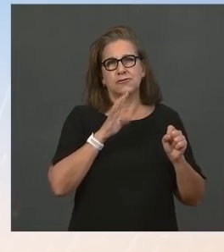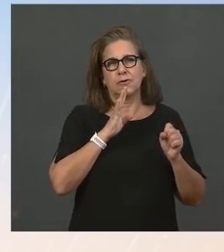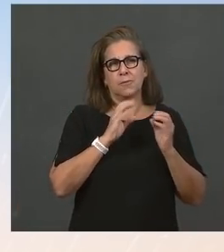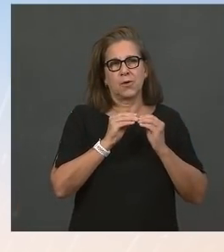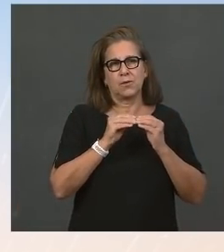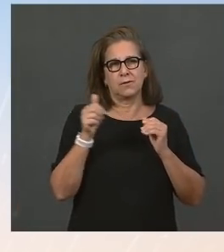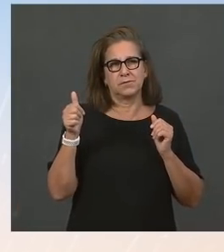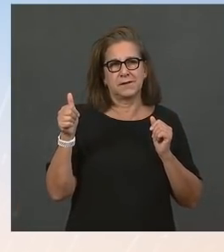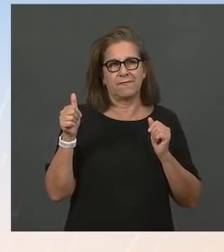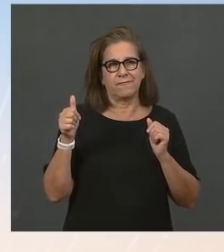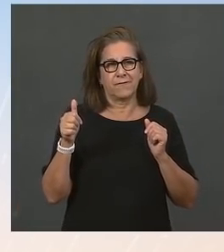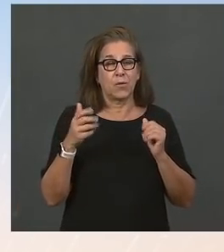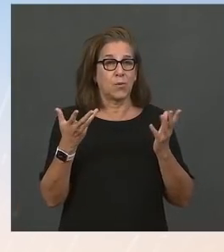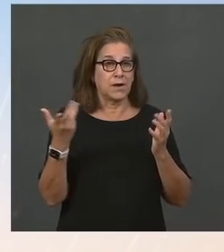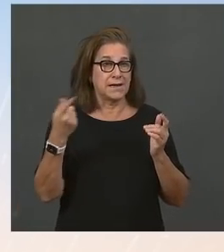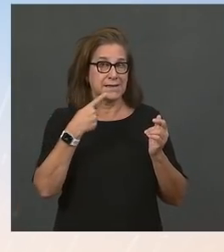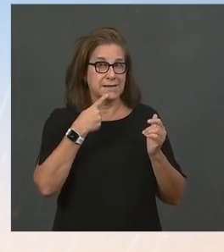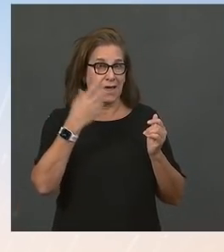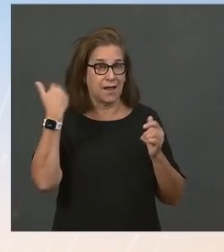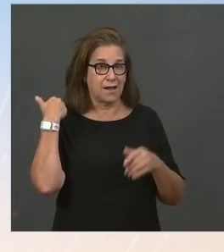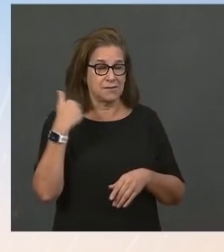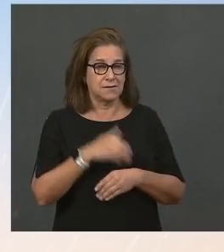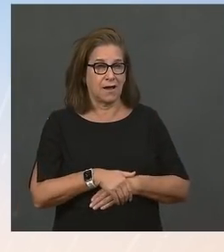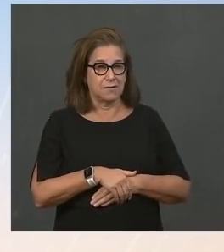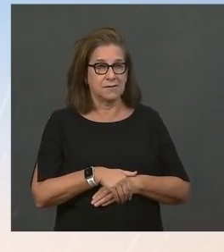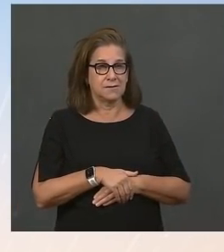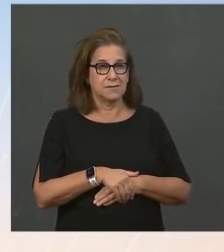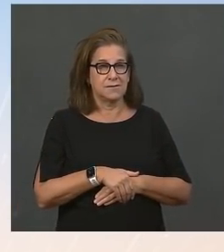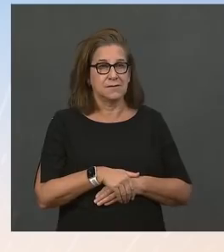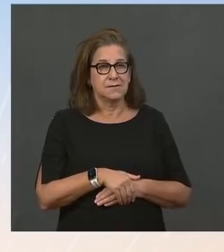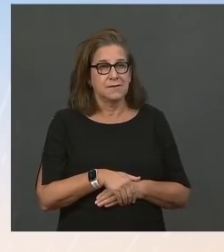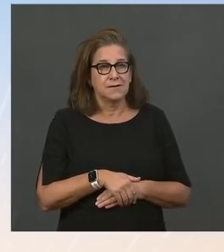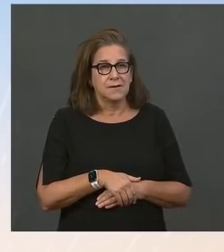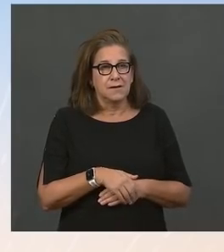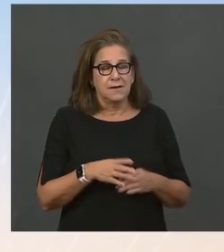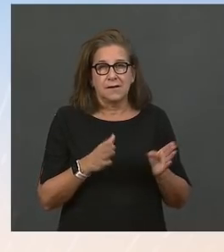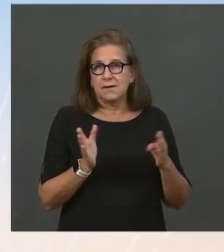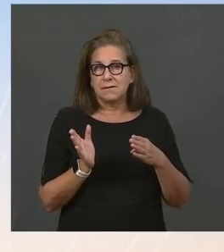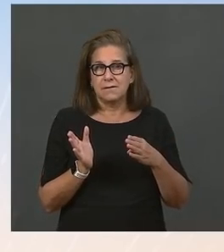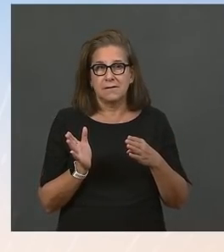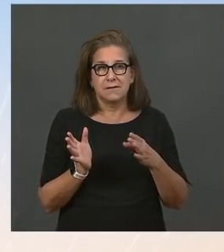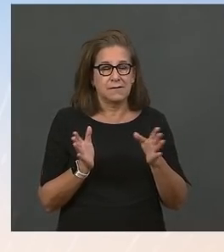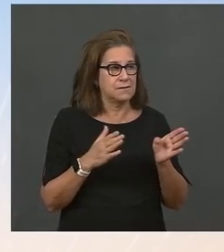is that we're at an inflection point, and a range of it -- on a range of issues, including --